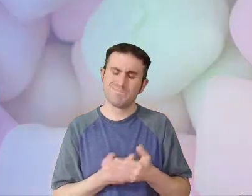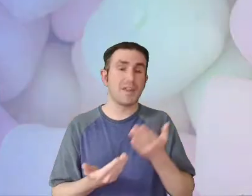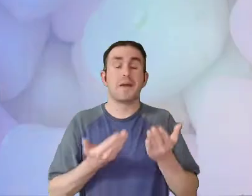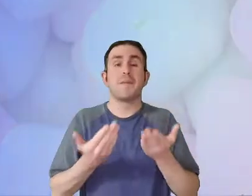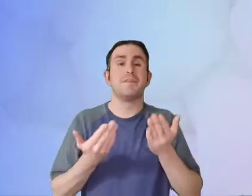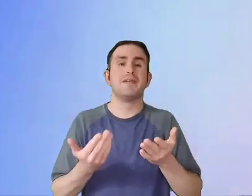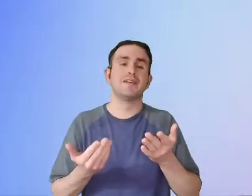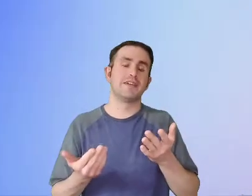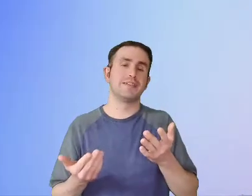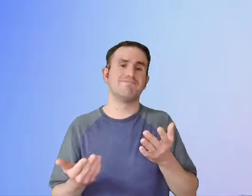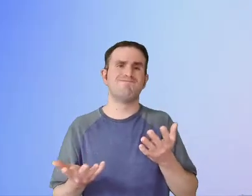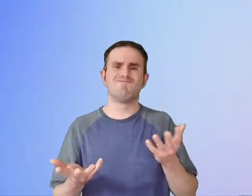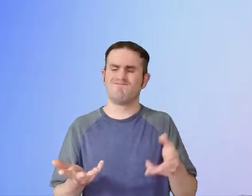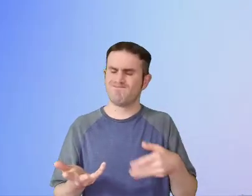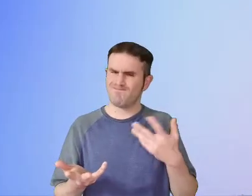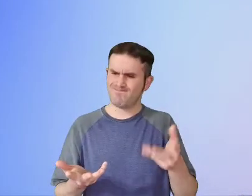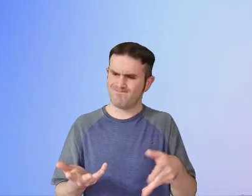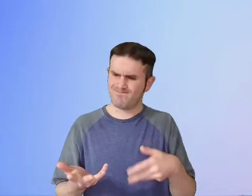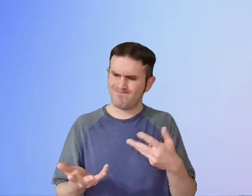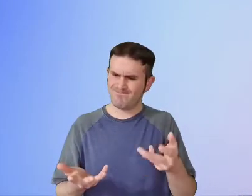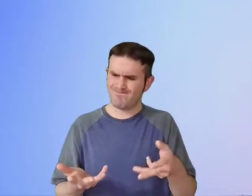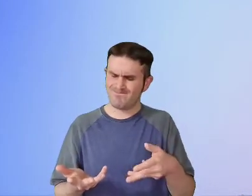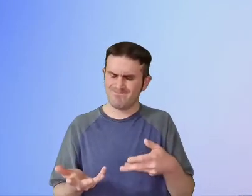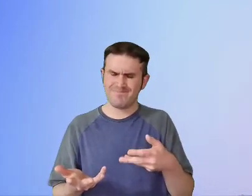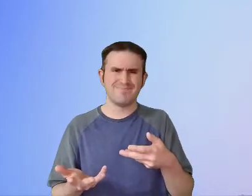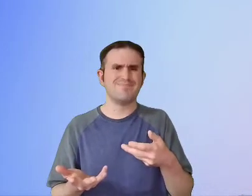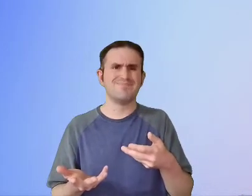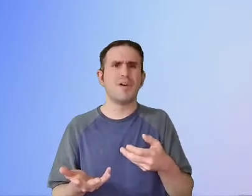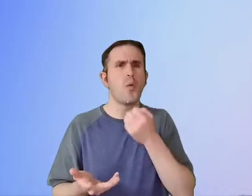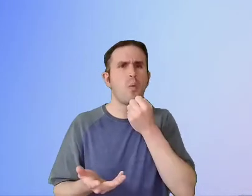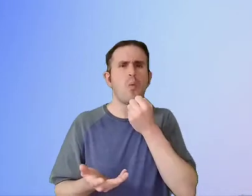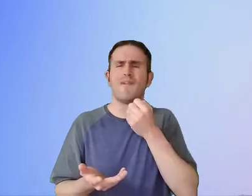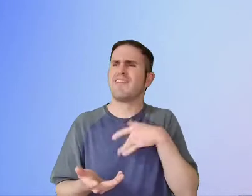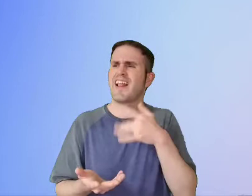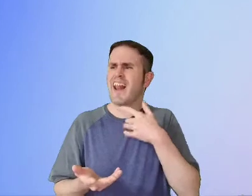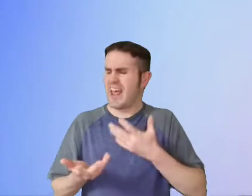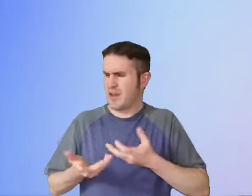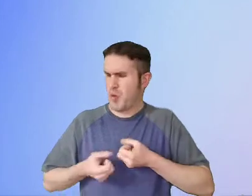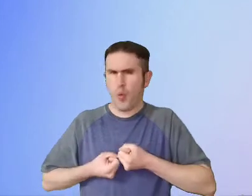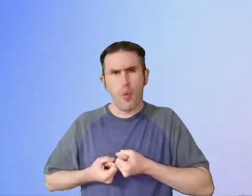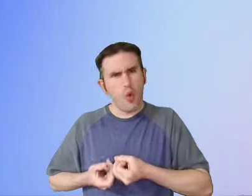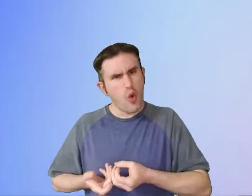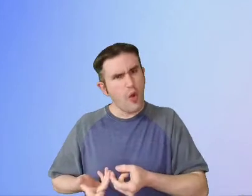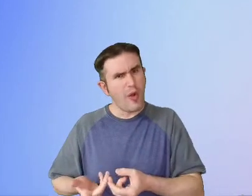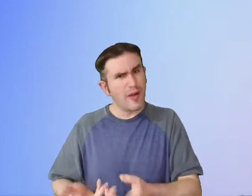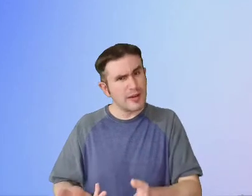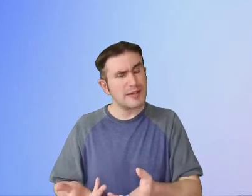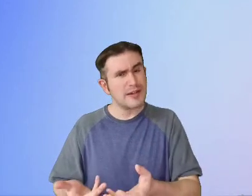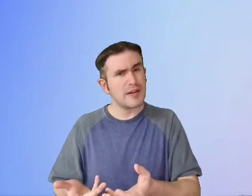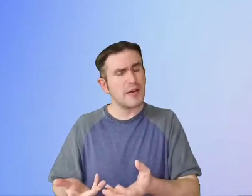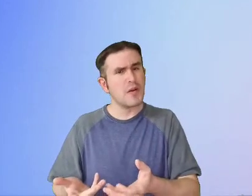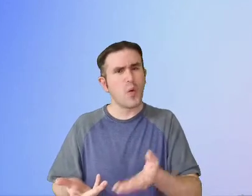maybe even a little bit, um... uh, worn... that would be an indication of when you